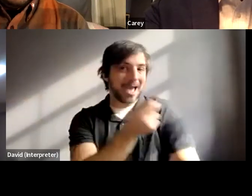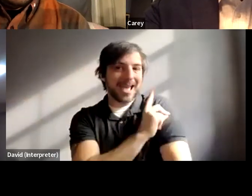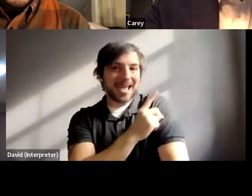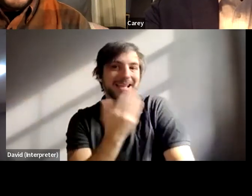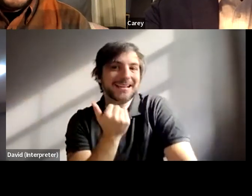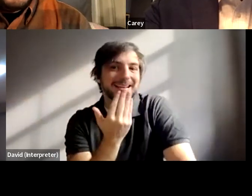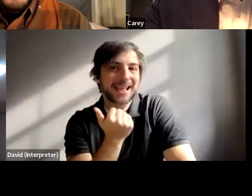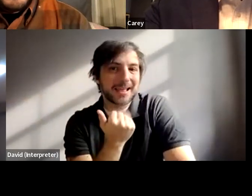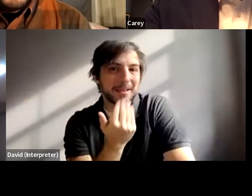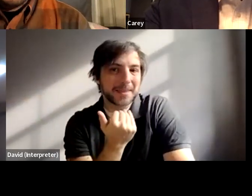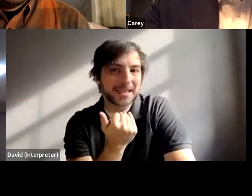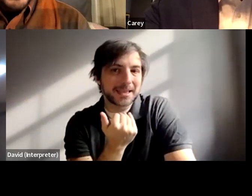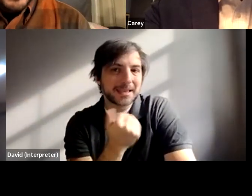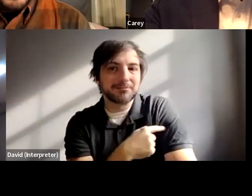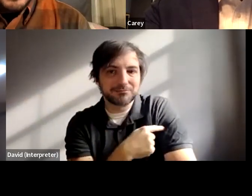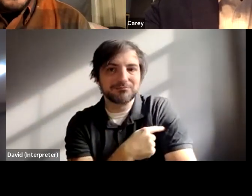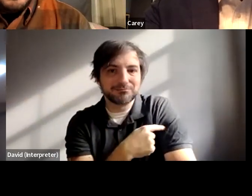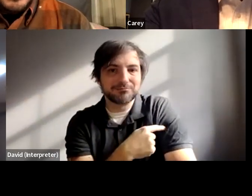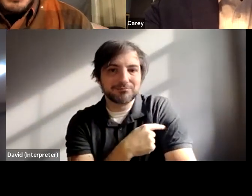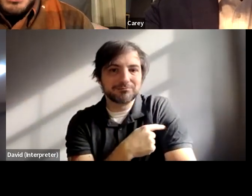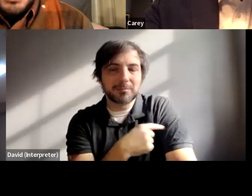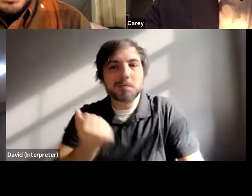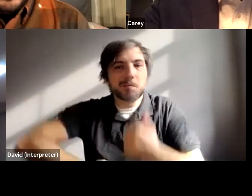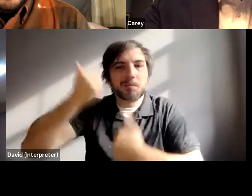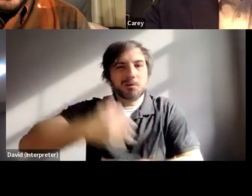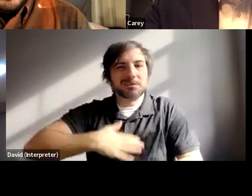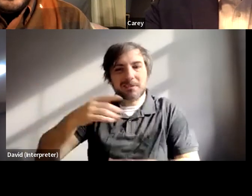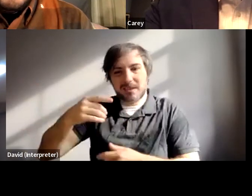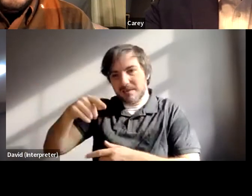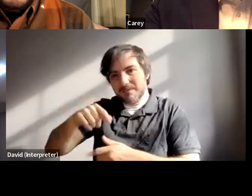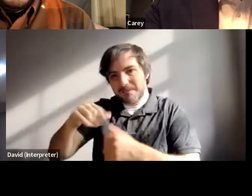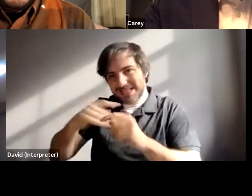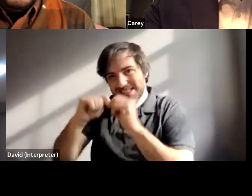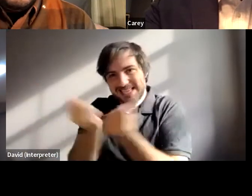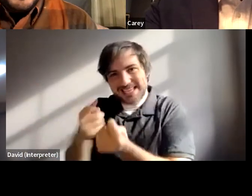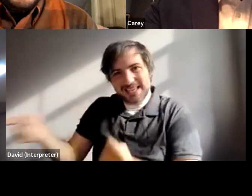athy. I